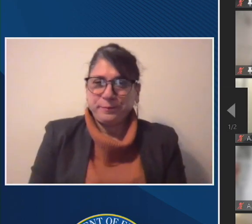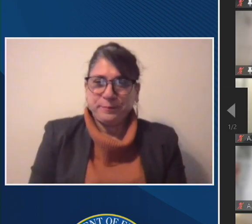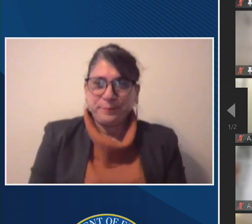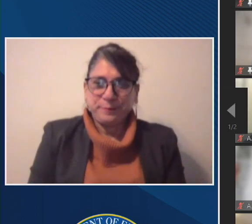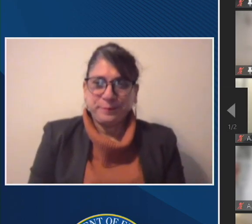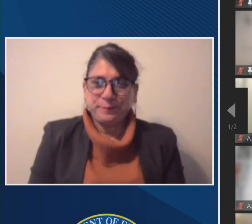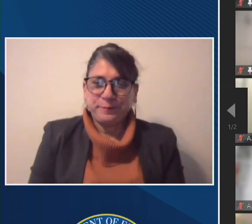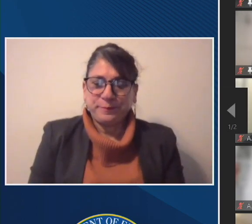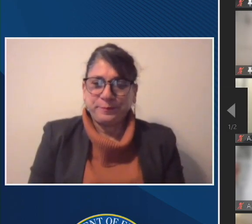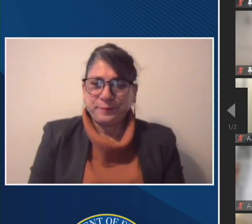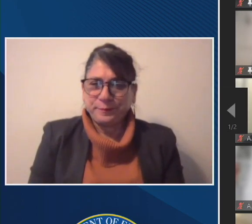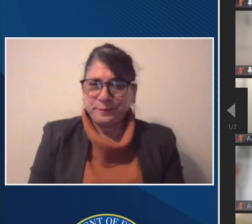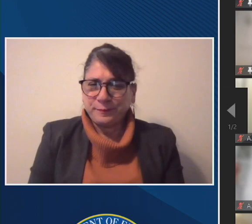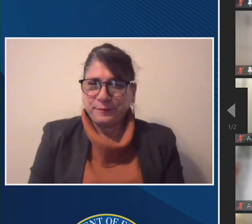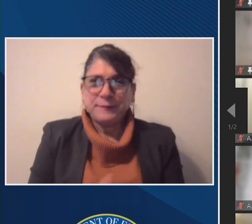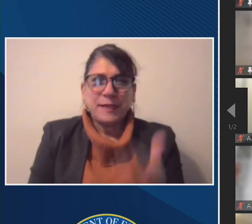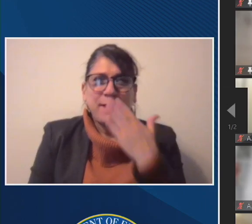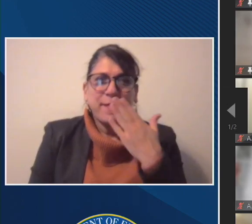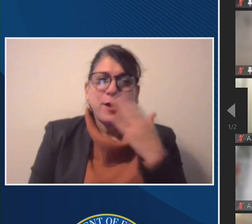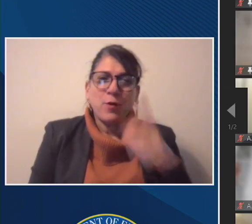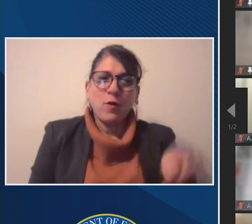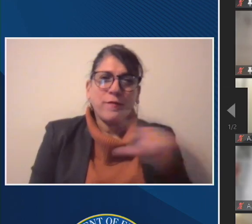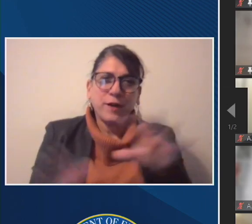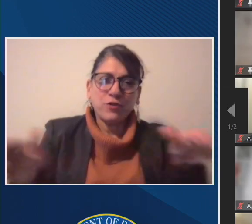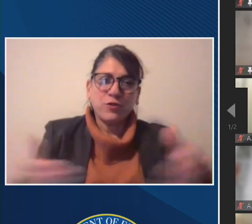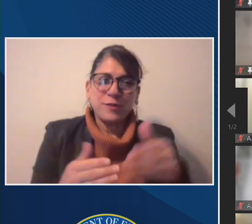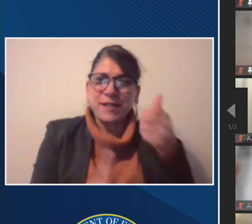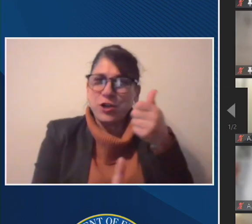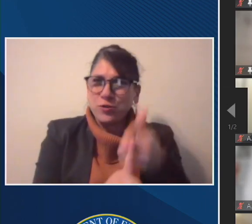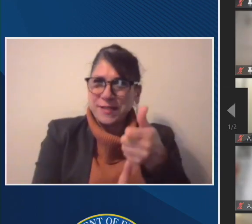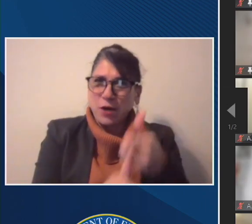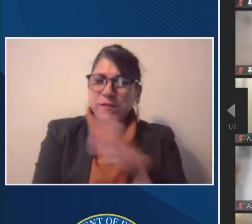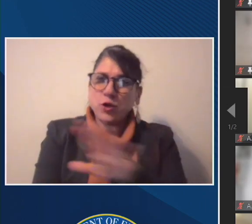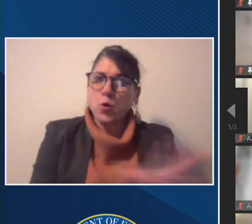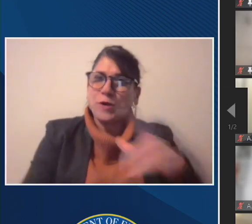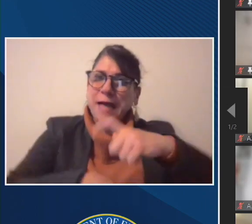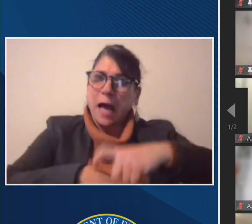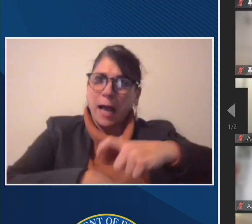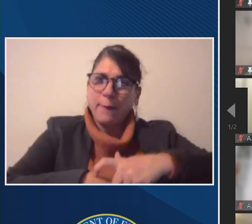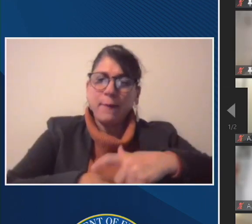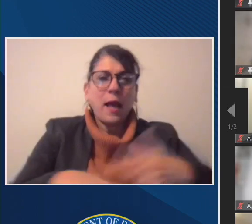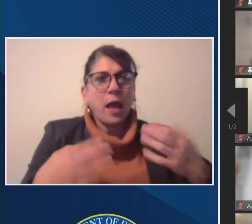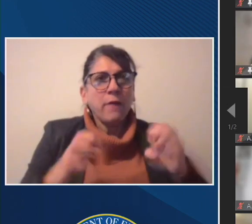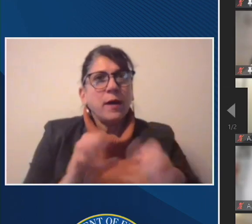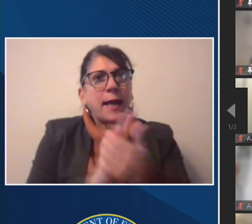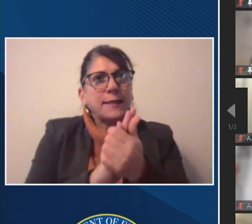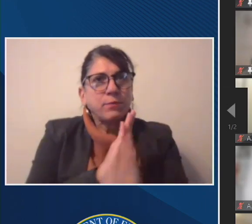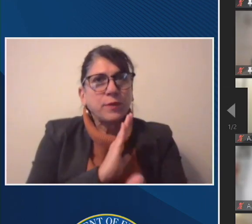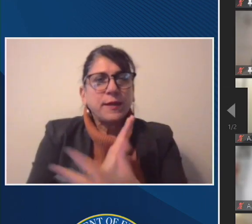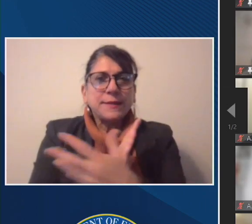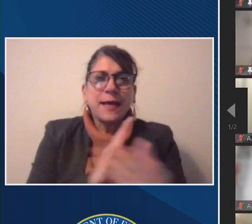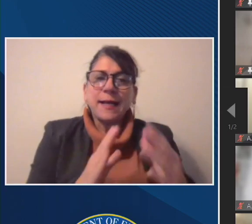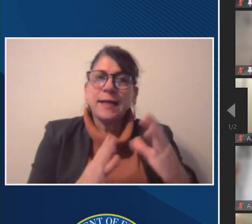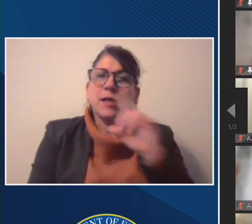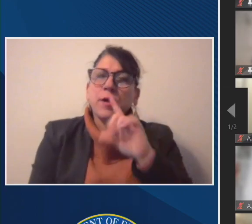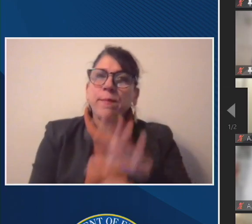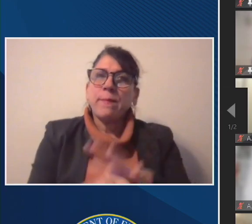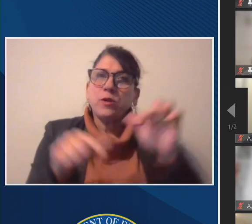Thank you all for introducing yourselves and for your time, efforts, expertise, and commitment to this process and the